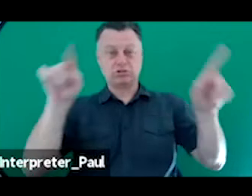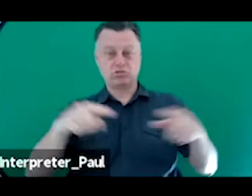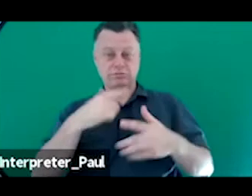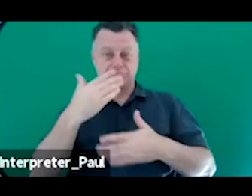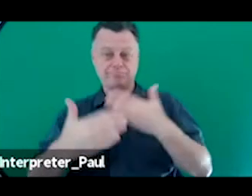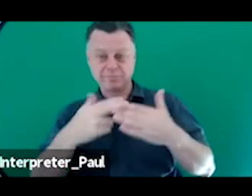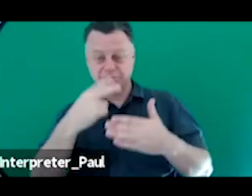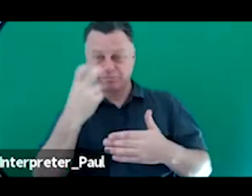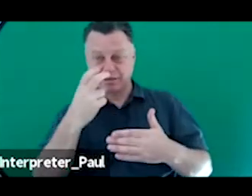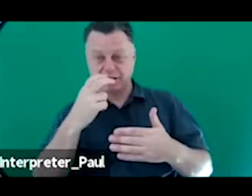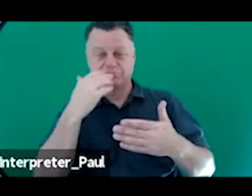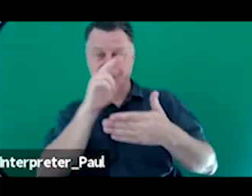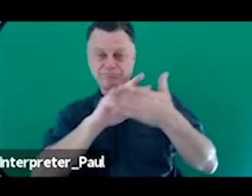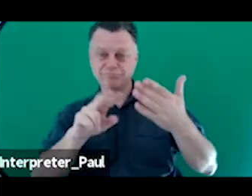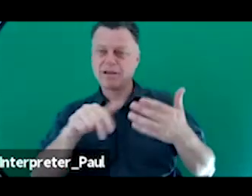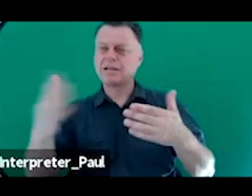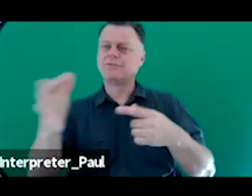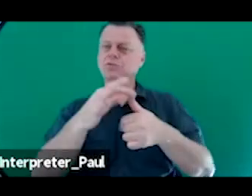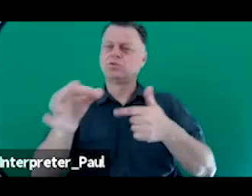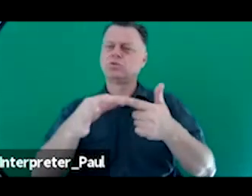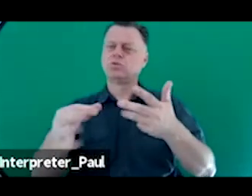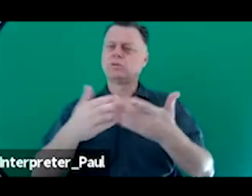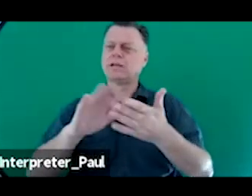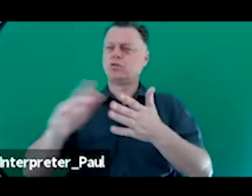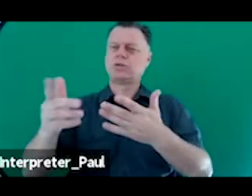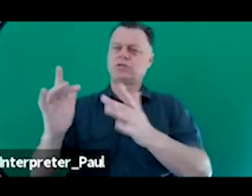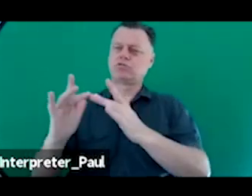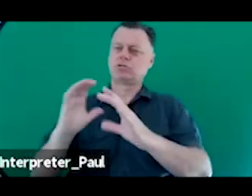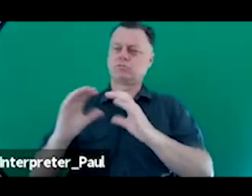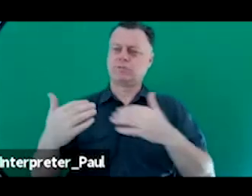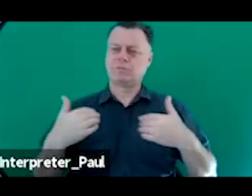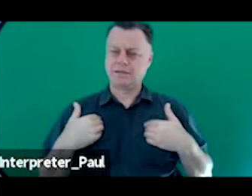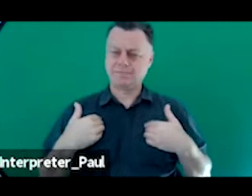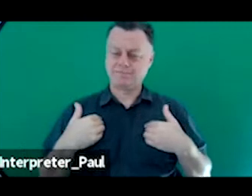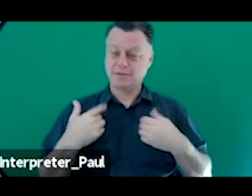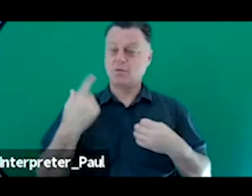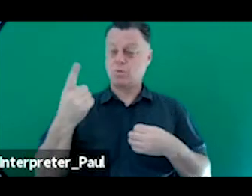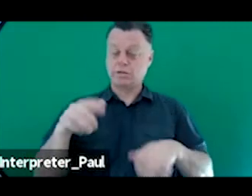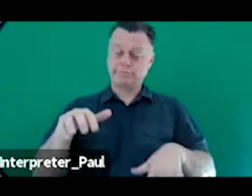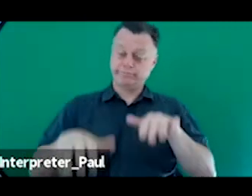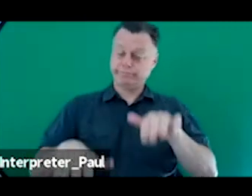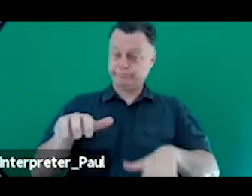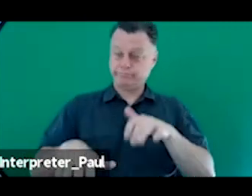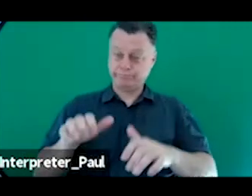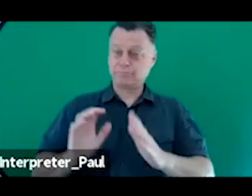all of you choices about how you can interact. So, not just the text based chat today. If you